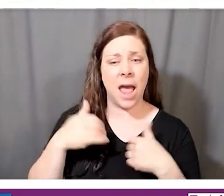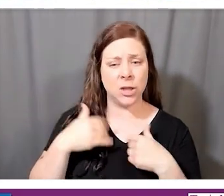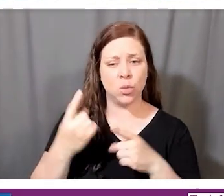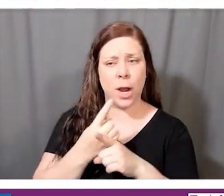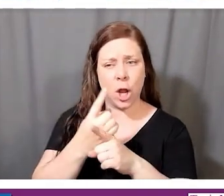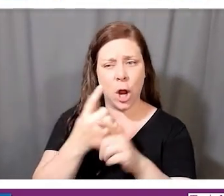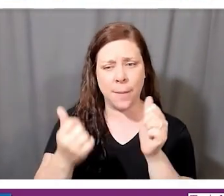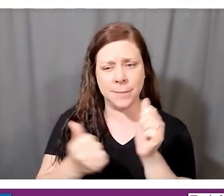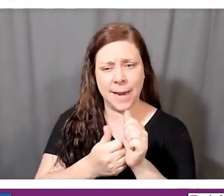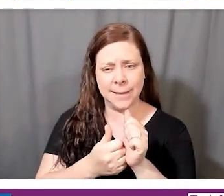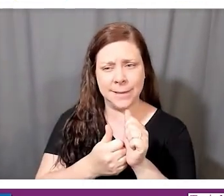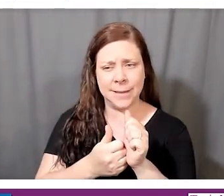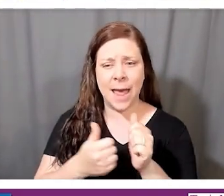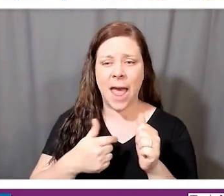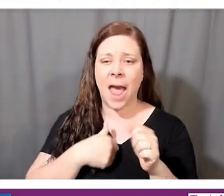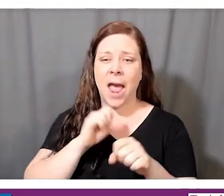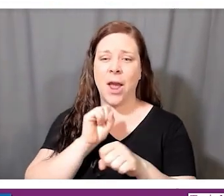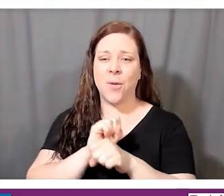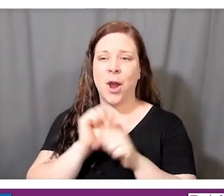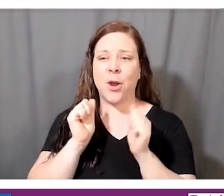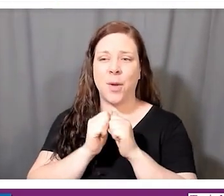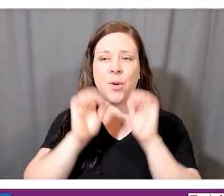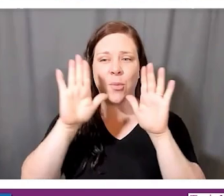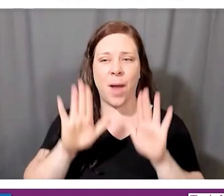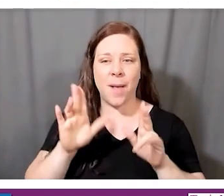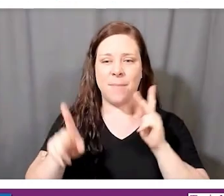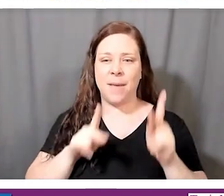I work with some great people that work with Dragon and I don't know that much about it.